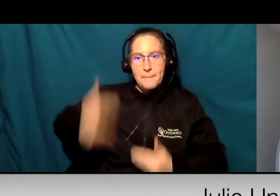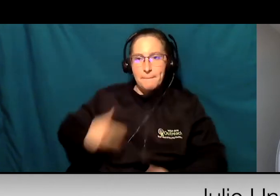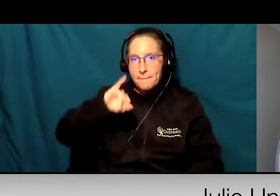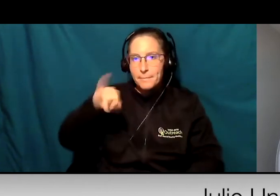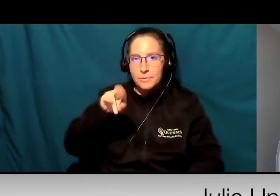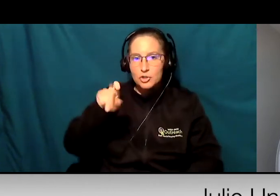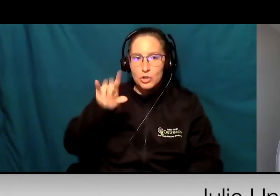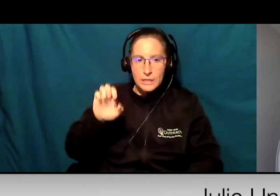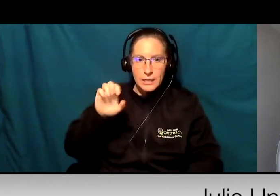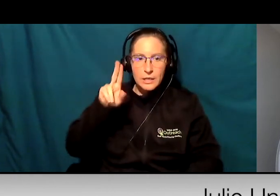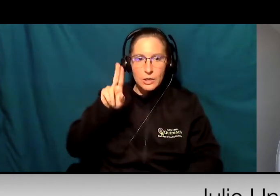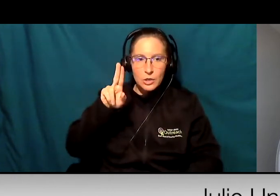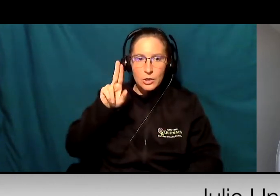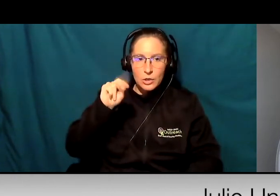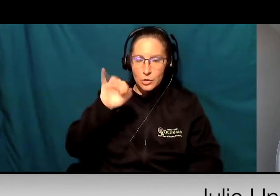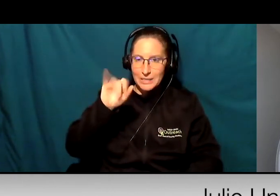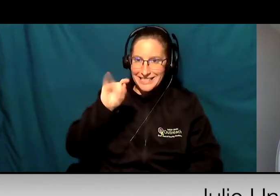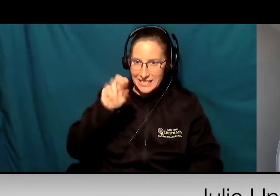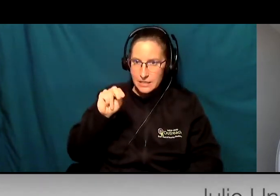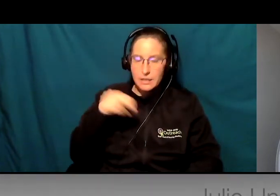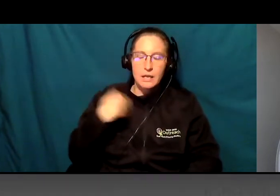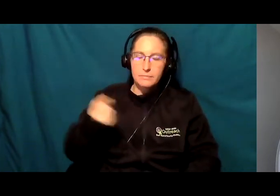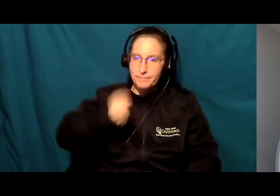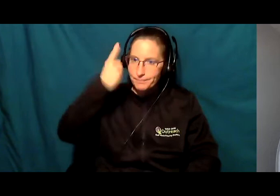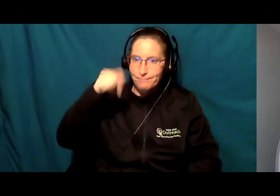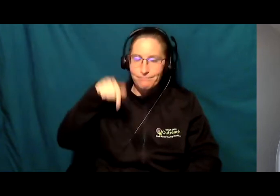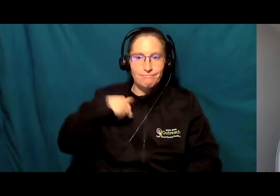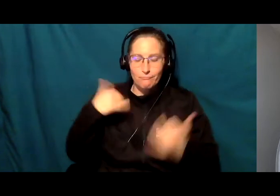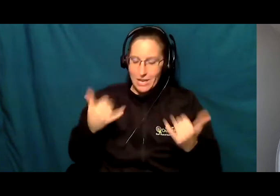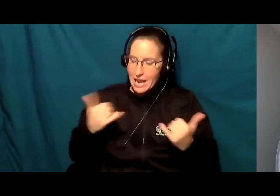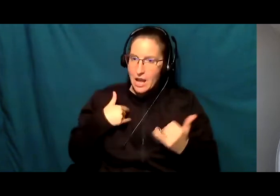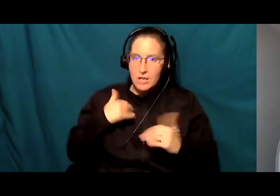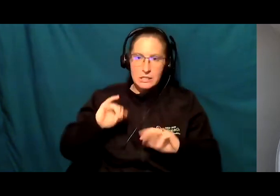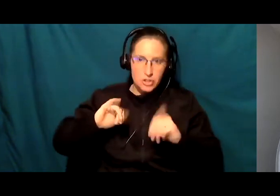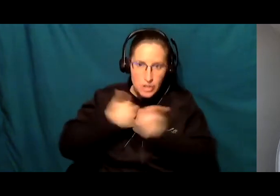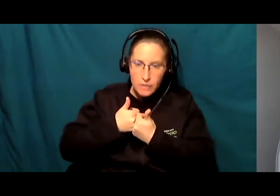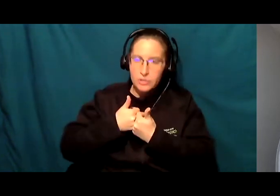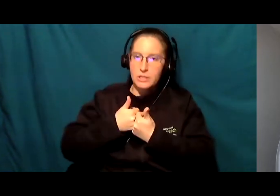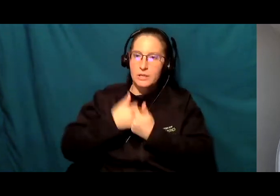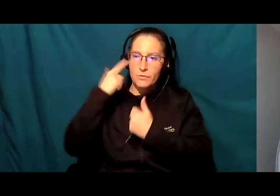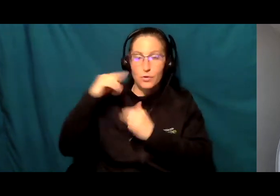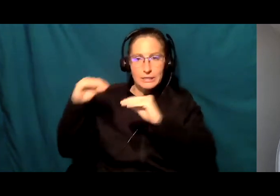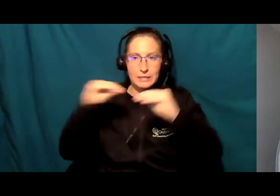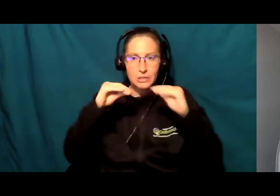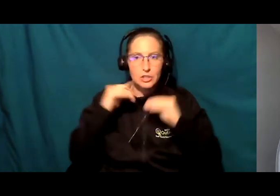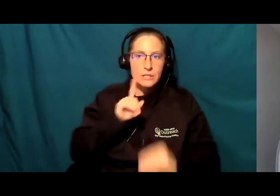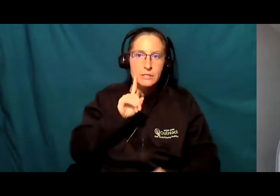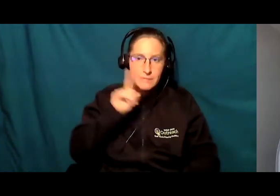these days are very, very difficult and challenging, teaching students with deaf/blindness virtually.